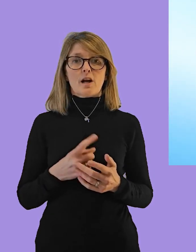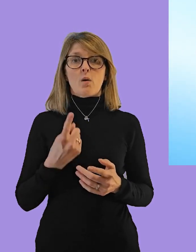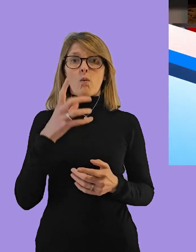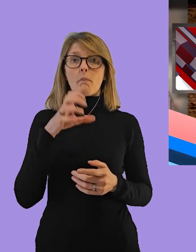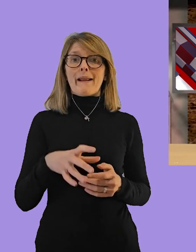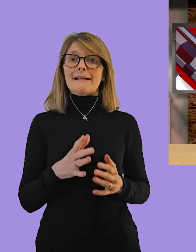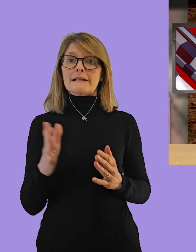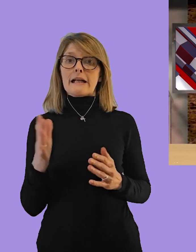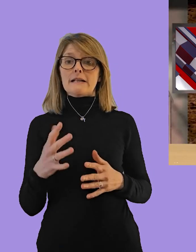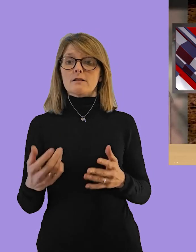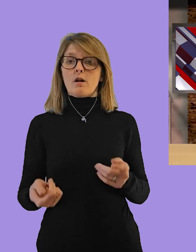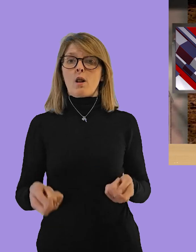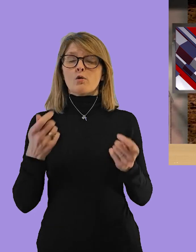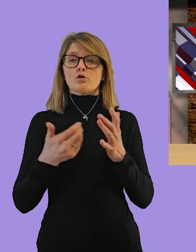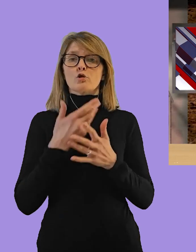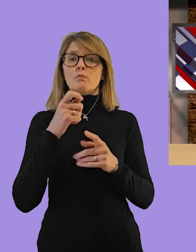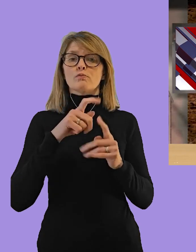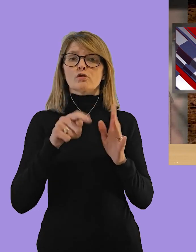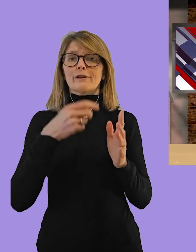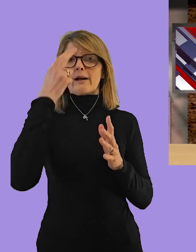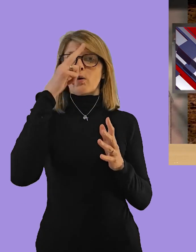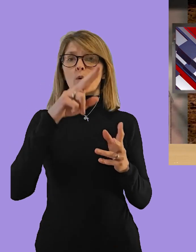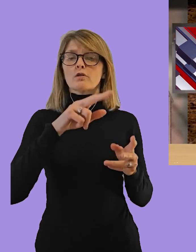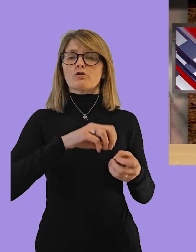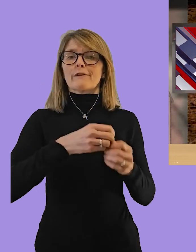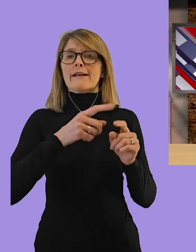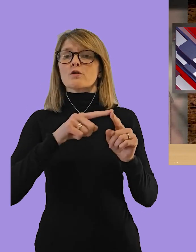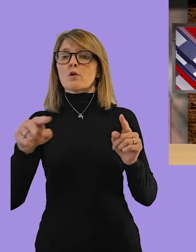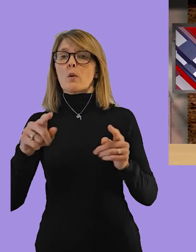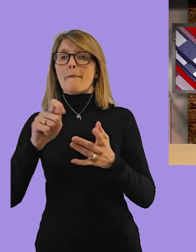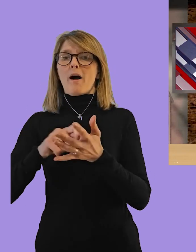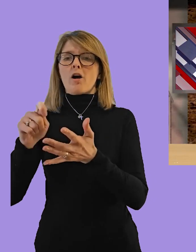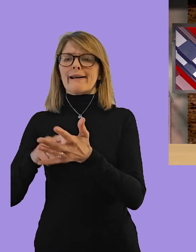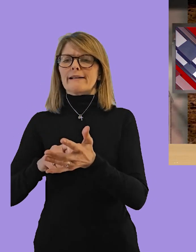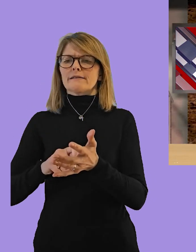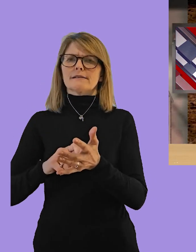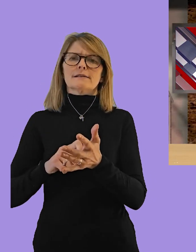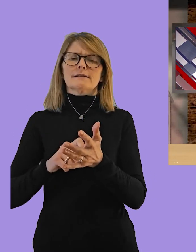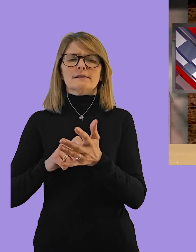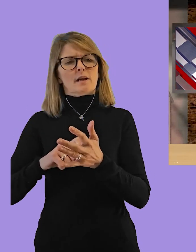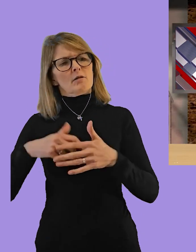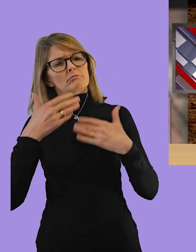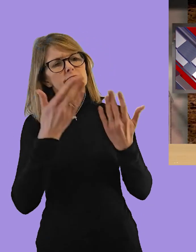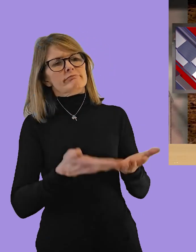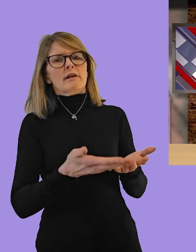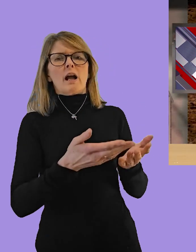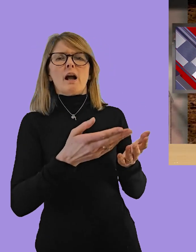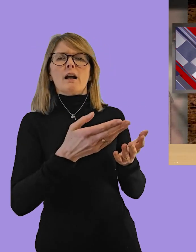One Place East have launched a new project Create to Market: A Creative Enterprise. I'll now hand you over to our creative correspondent,